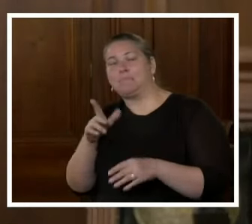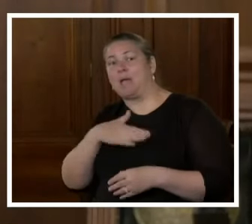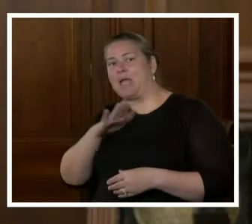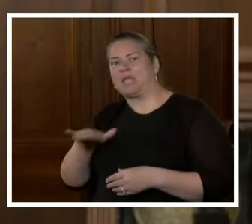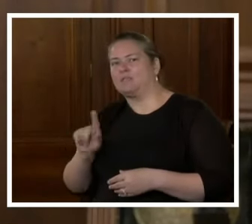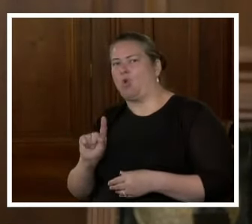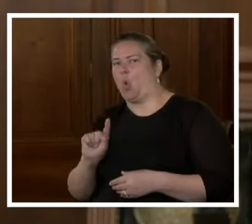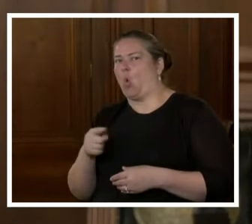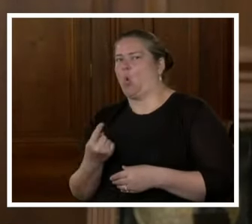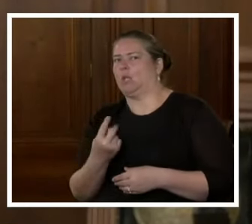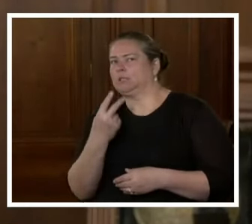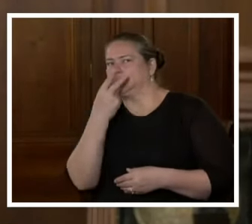[NOT AUDIBLE]